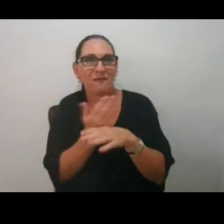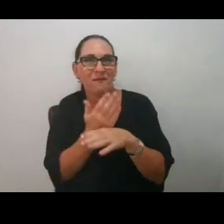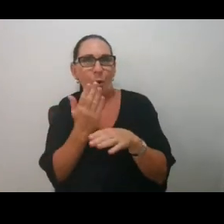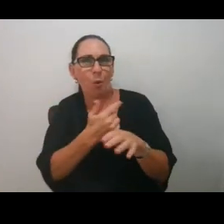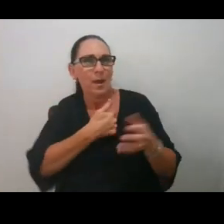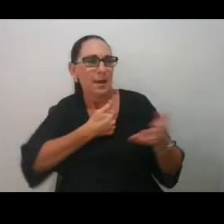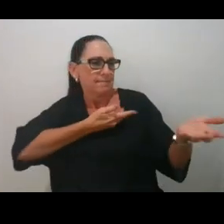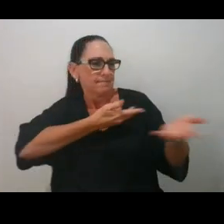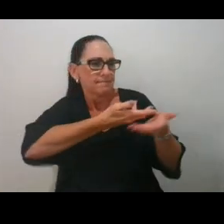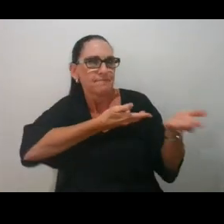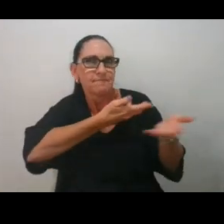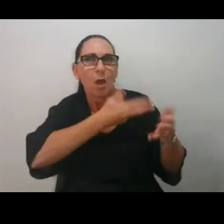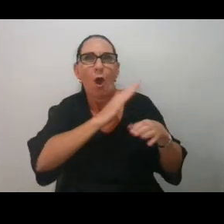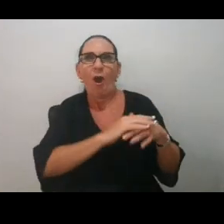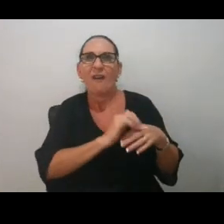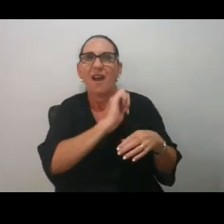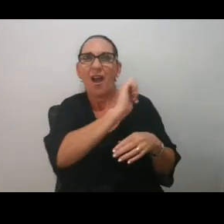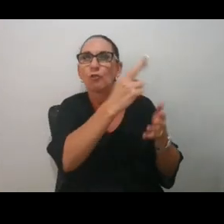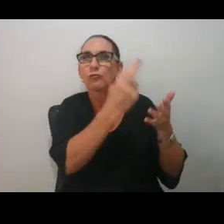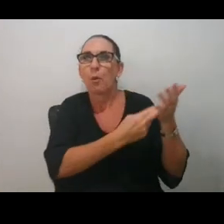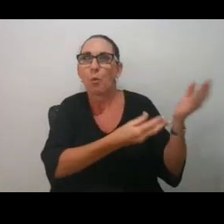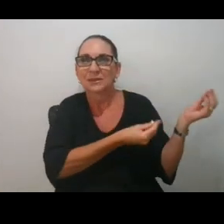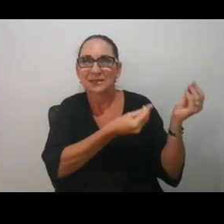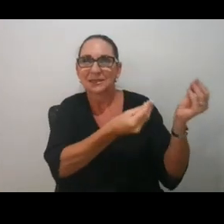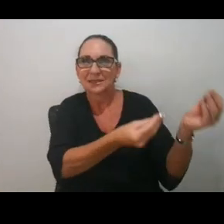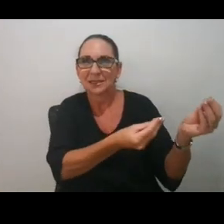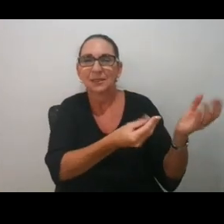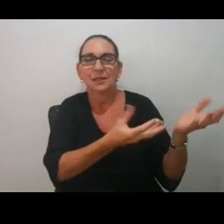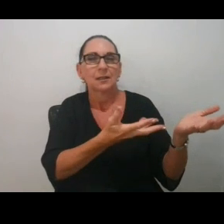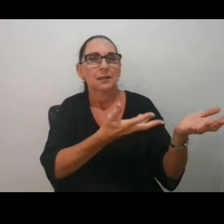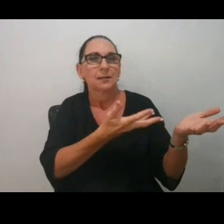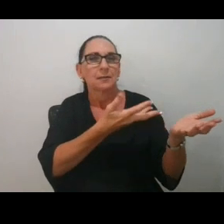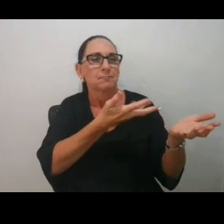been given make sure we read that through with them talk to them about any issues they might